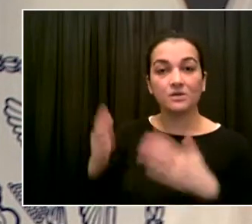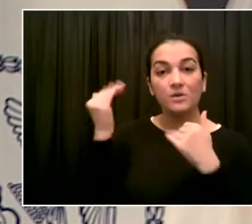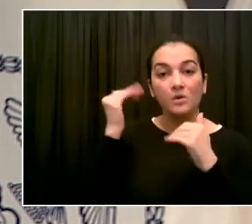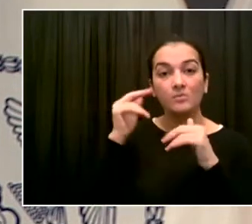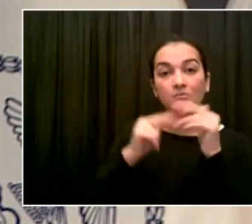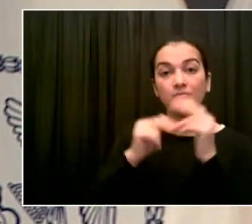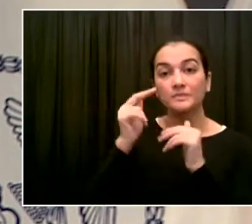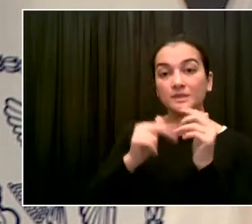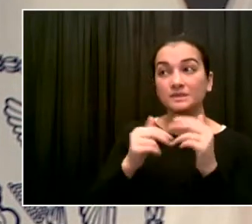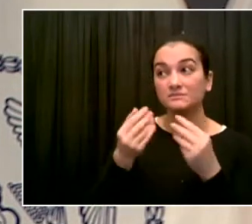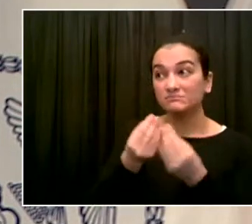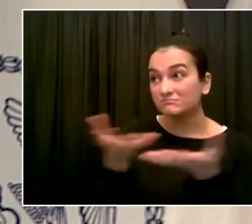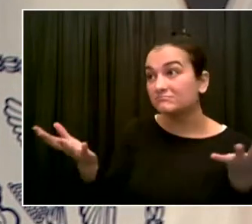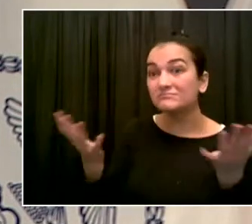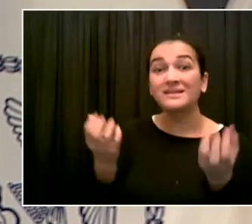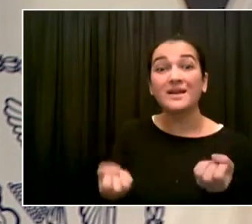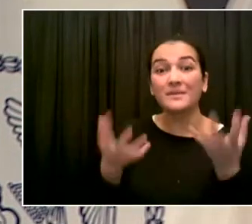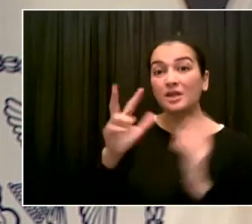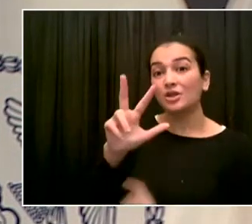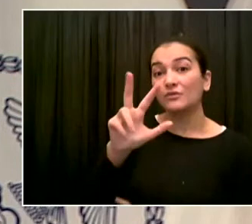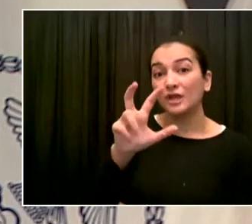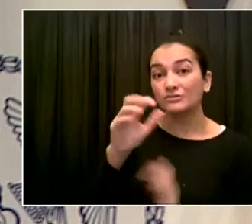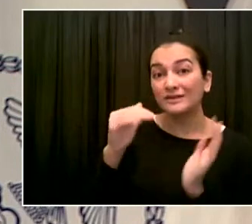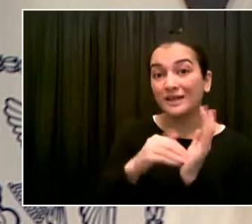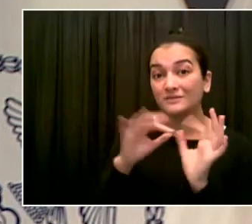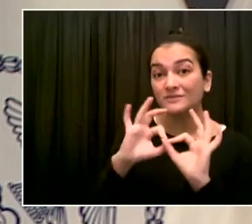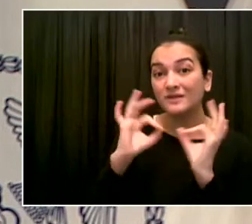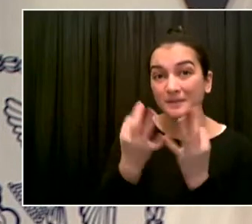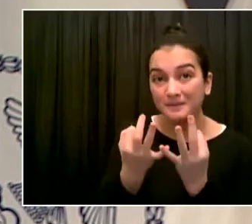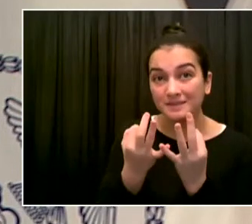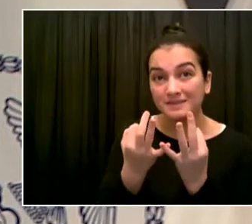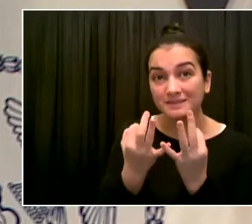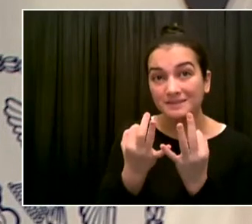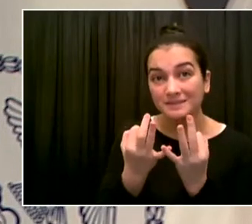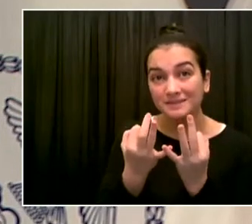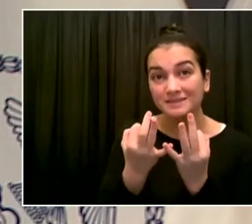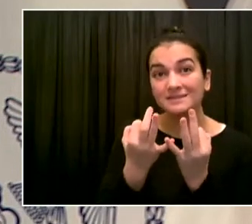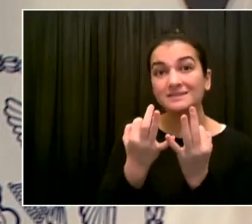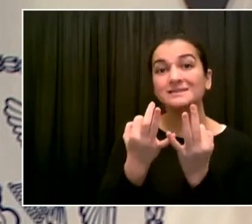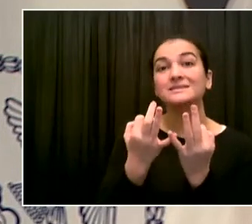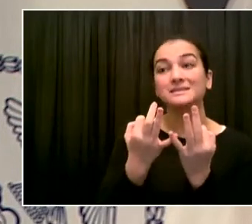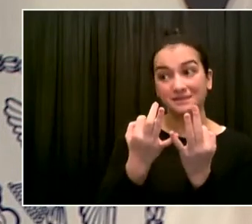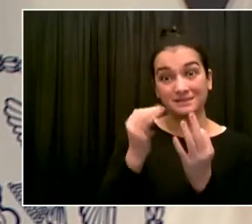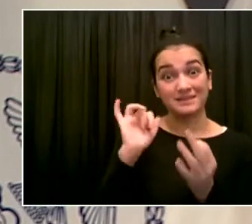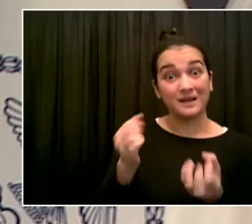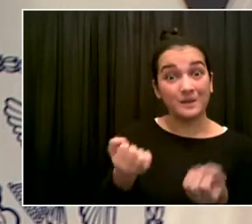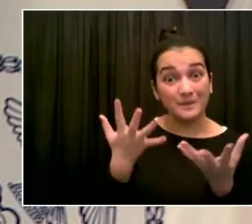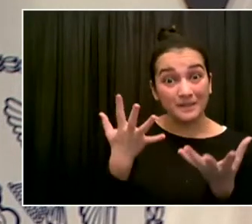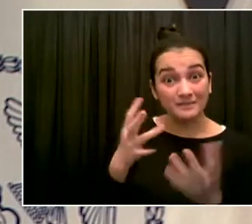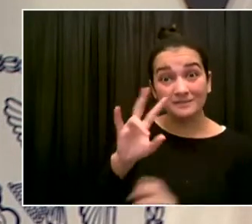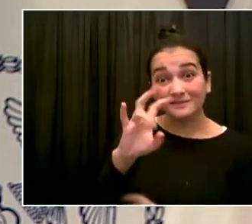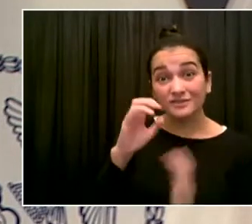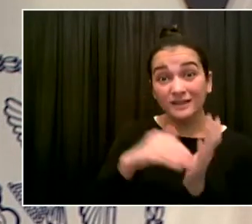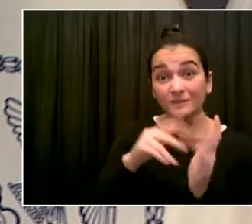IT'S GOING TO REACH 300,000 FAMILIES, 700,000 OR MORE NEW YORKERS BY